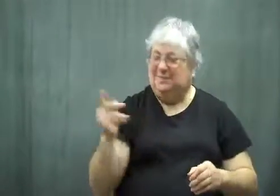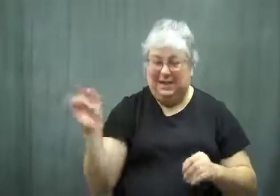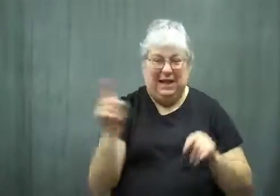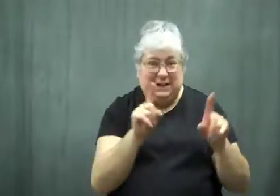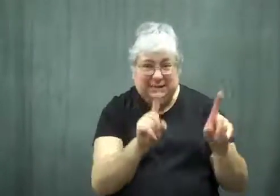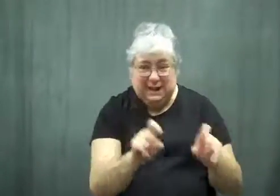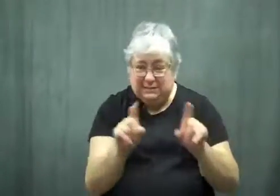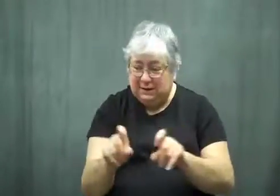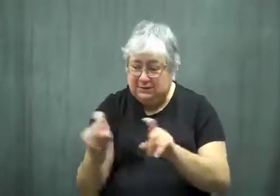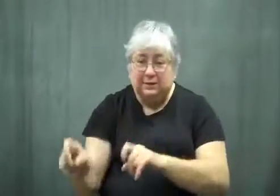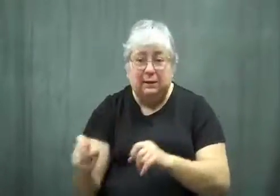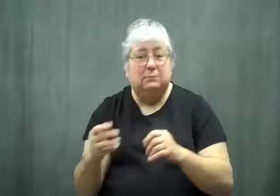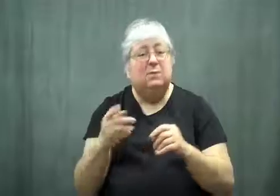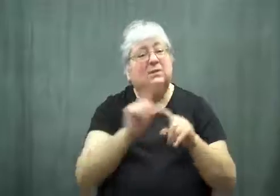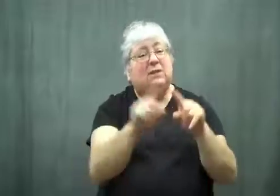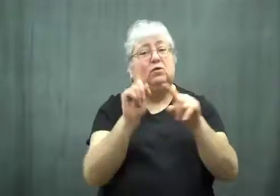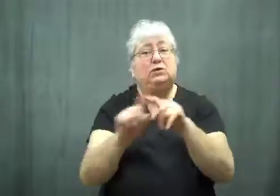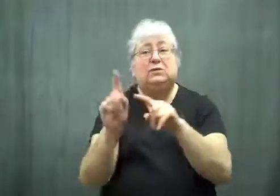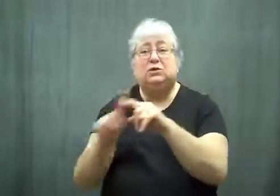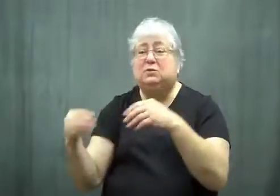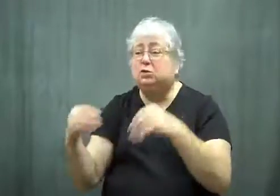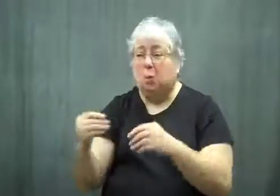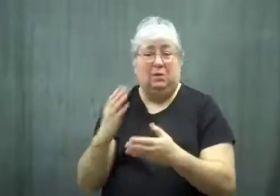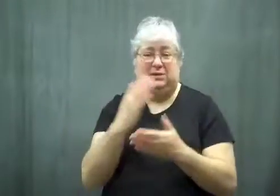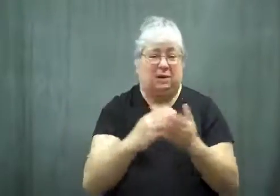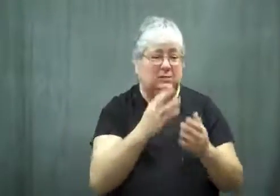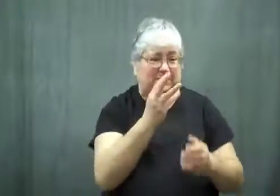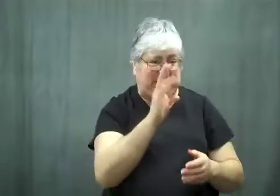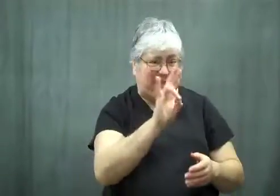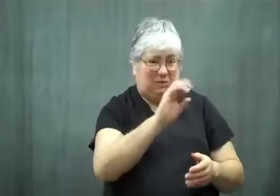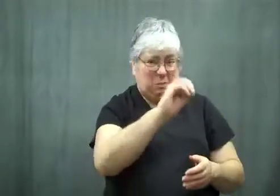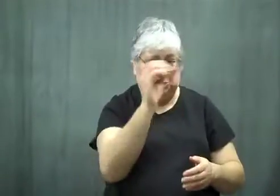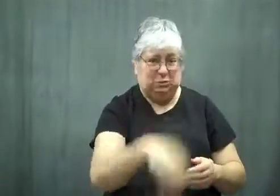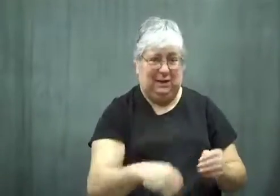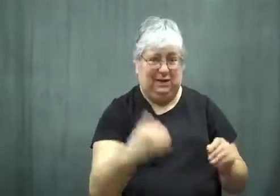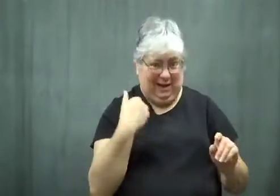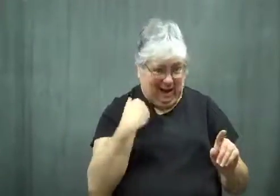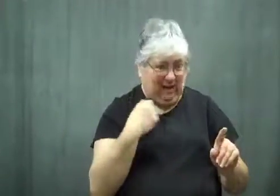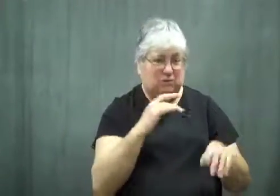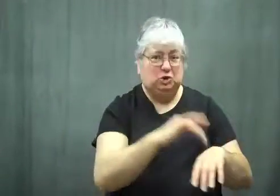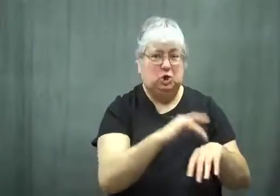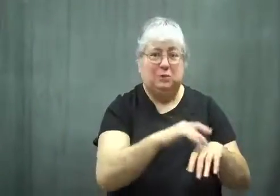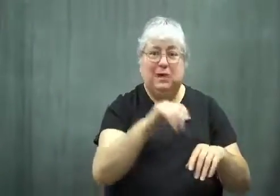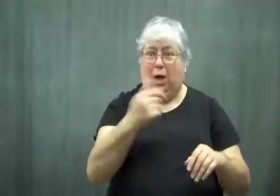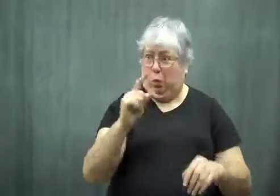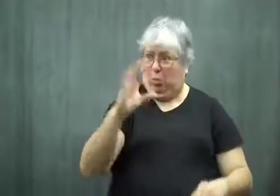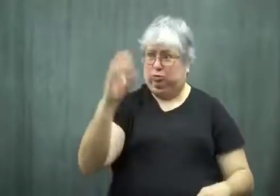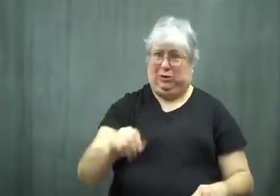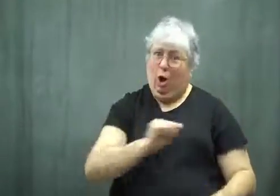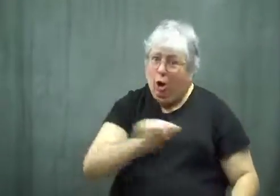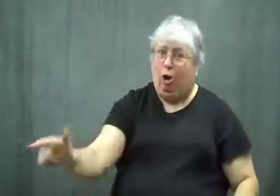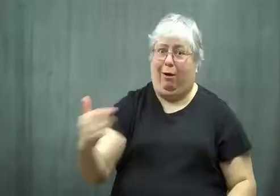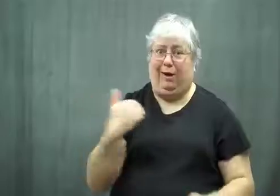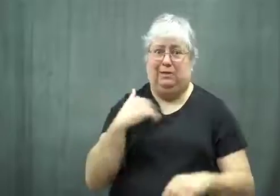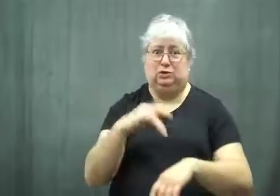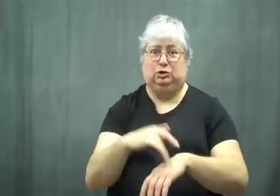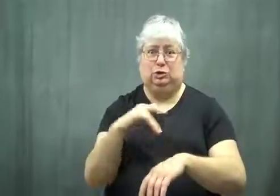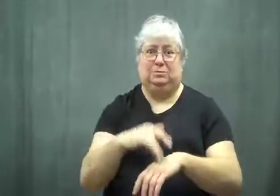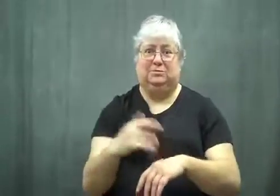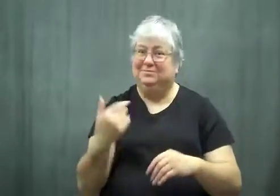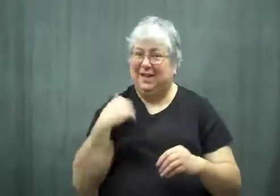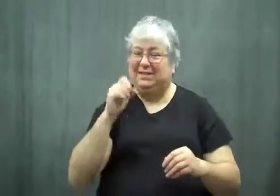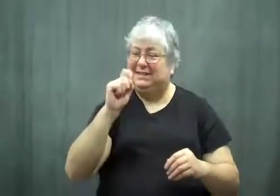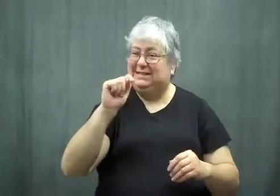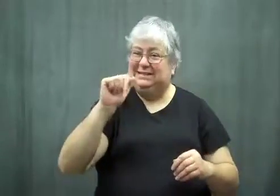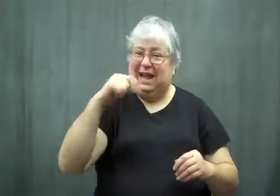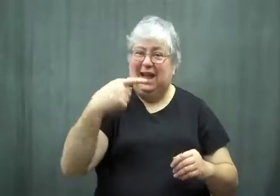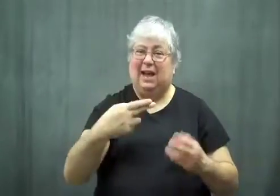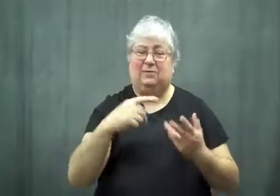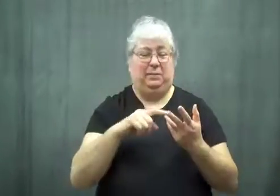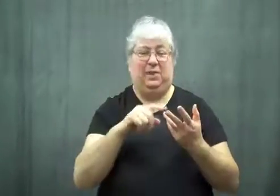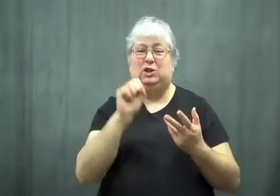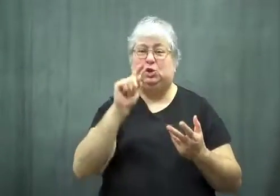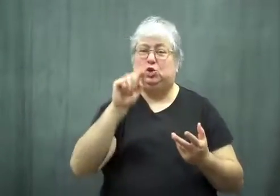Anywhere from 67% to 100% of the samples had germs in them.